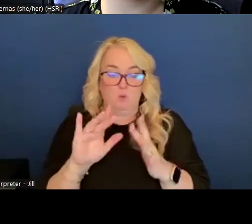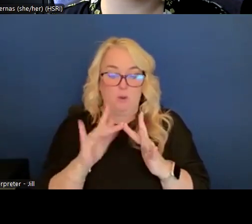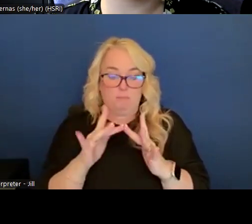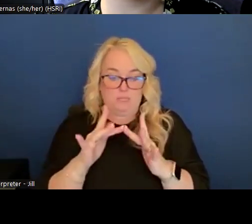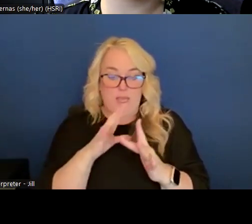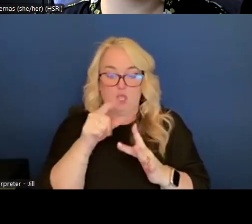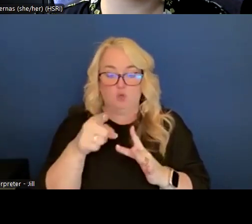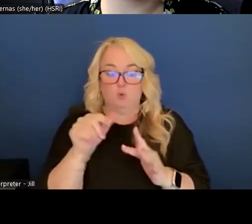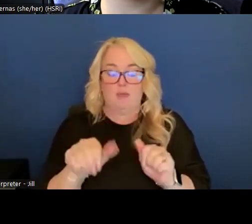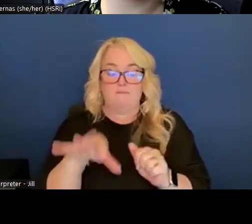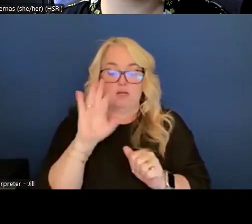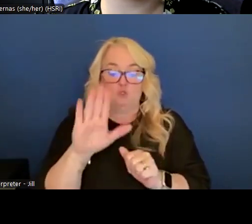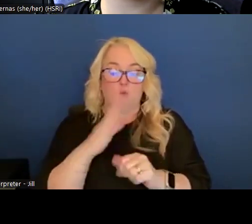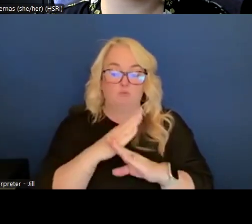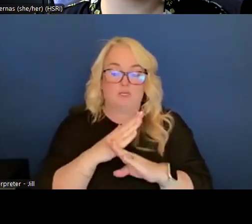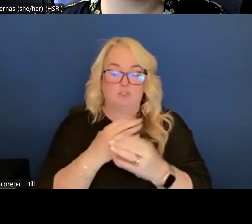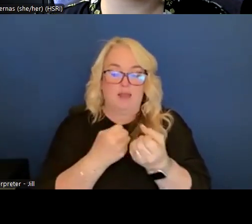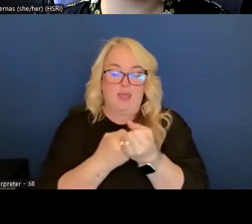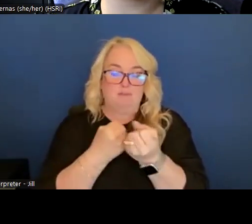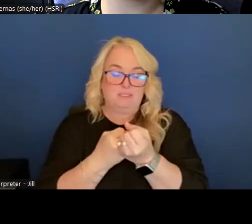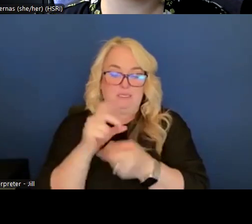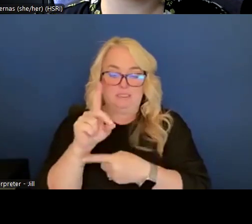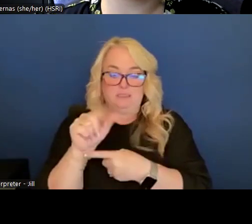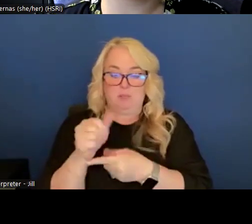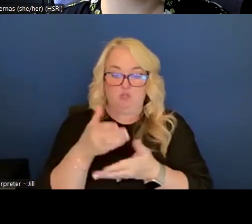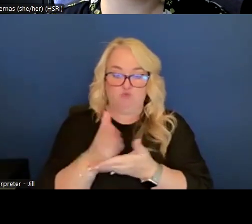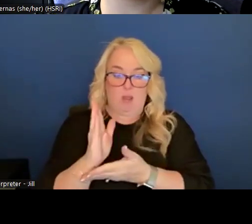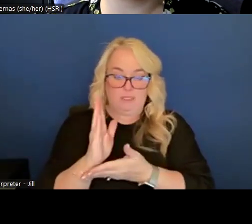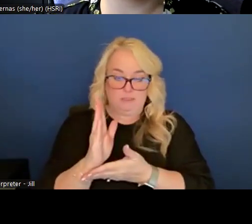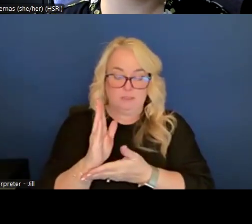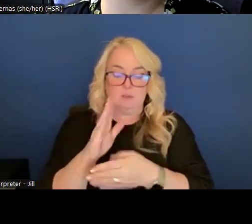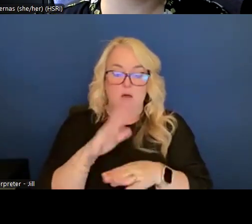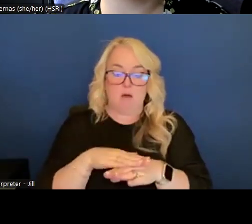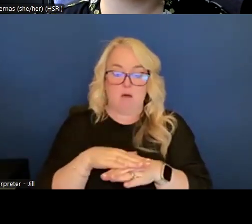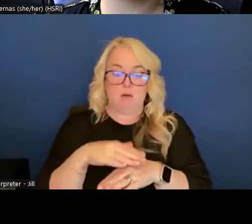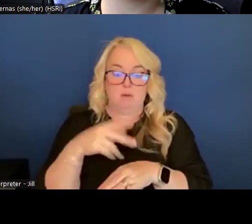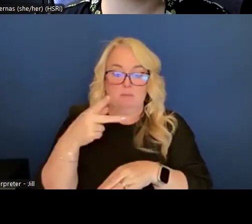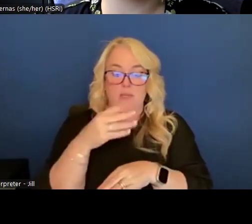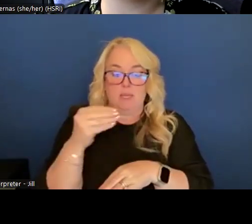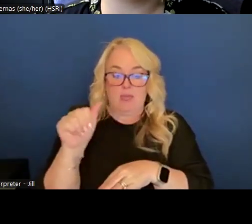disability rights organization on the NDRN (National Disability